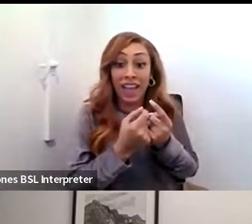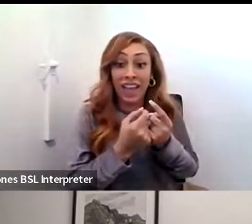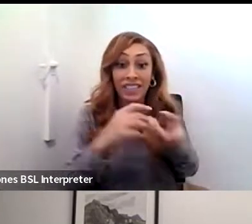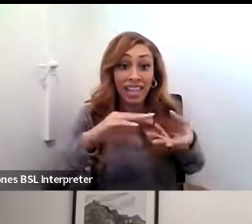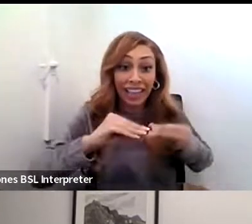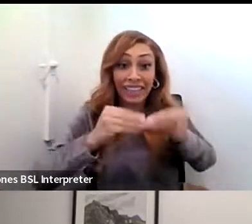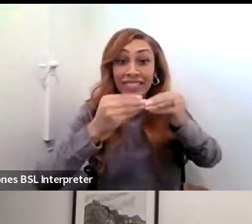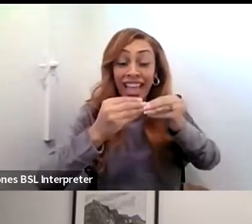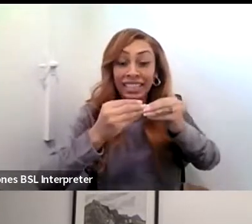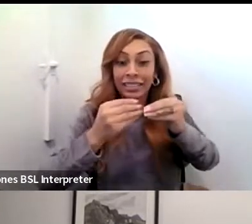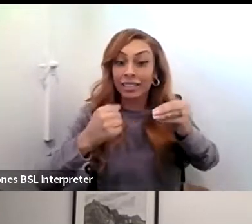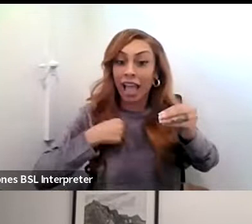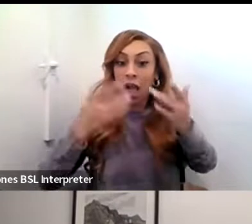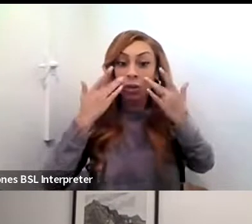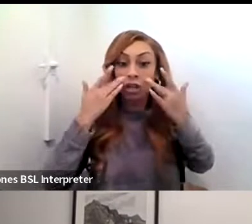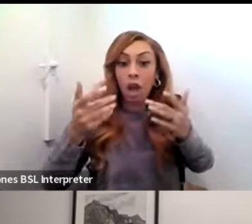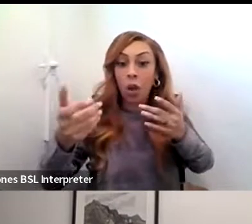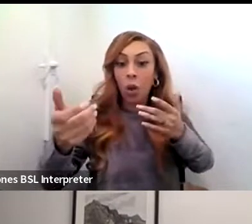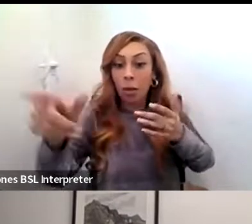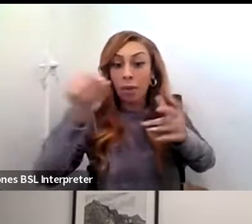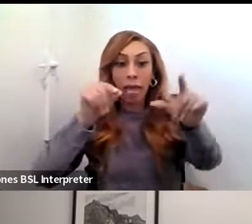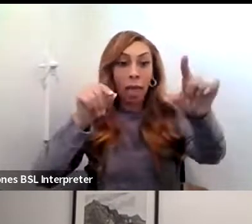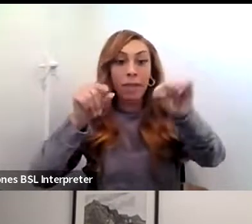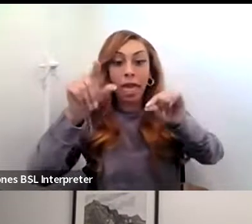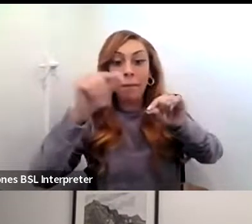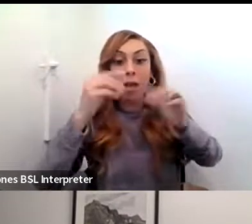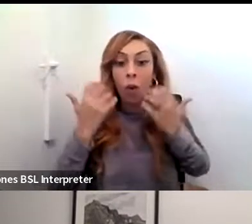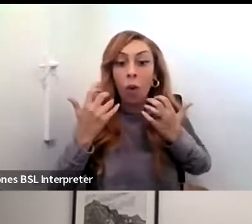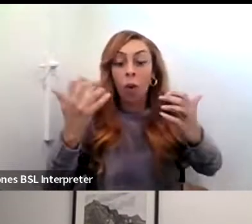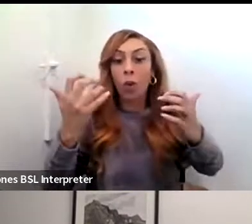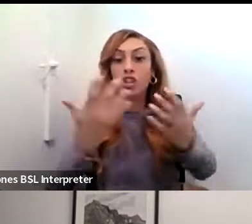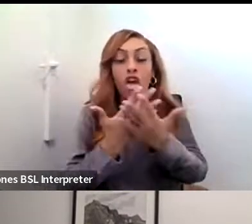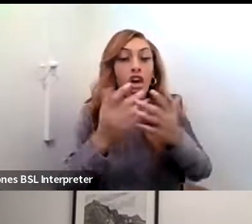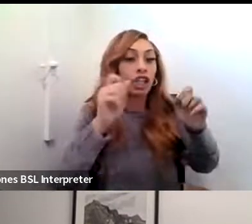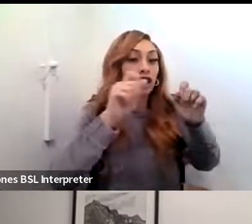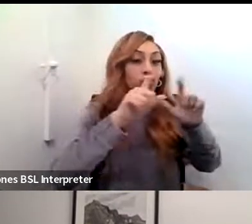and put them on stage with Nigel, so we had lots of screens and projectors,